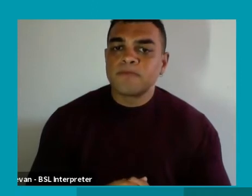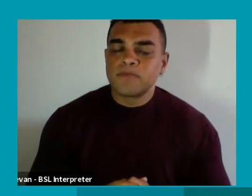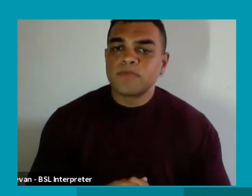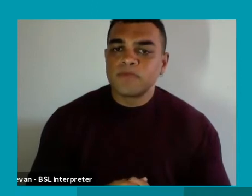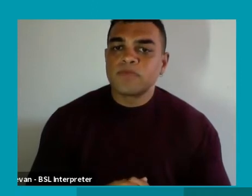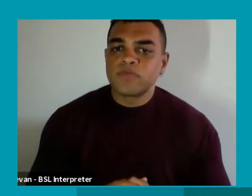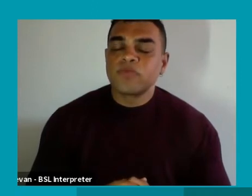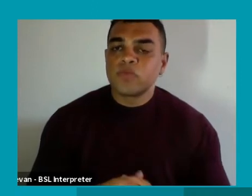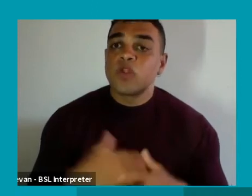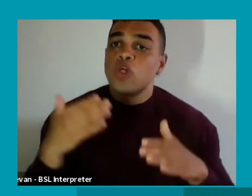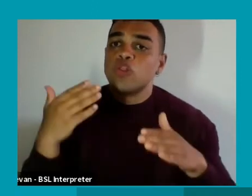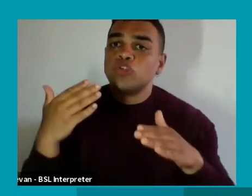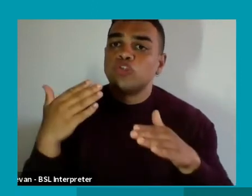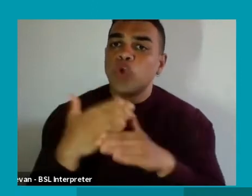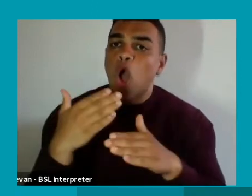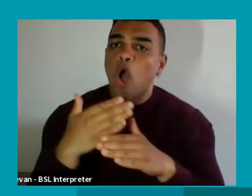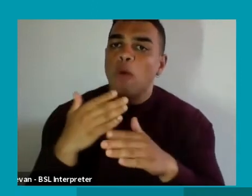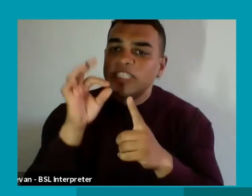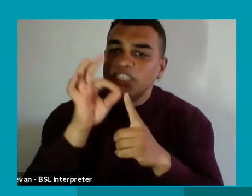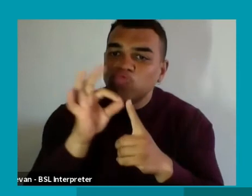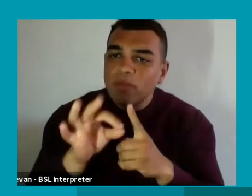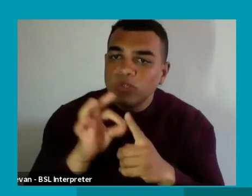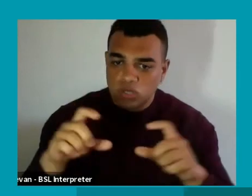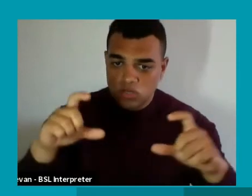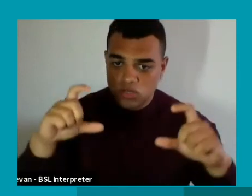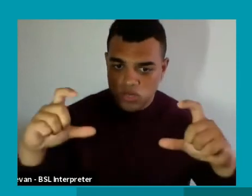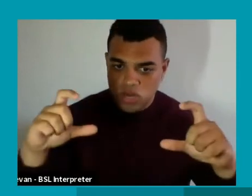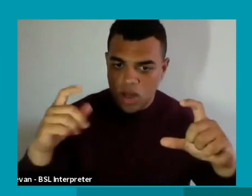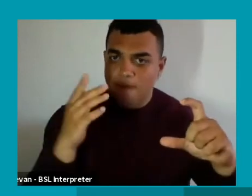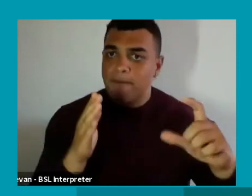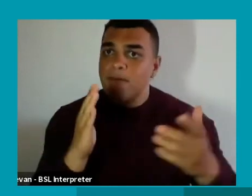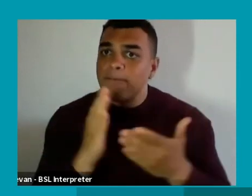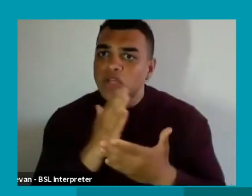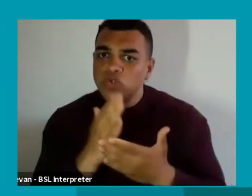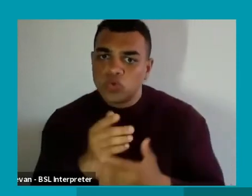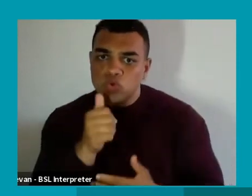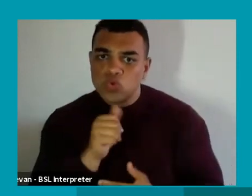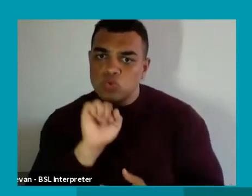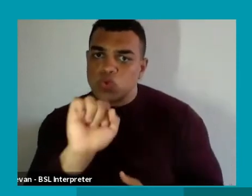and indeed often across the company website as well. Keep a long CV with all your examples,